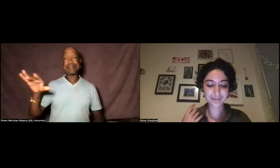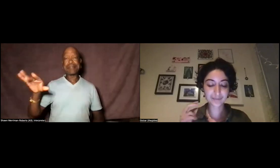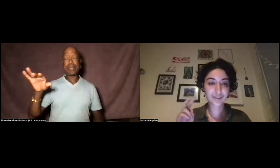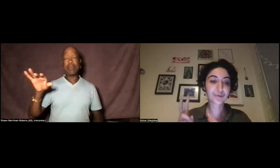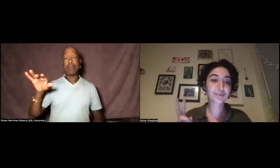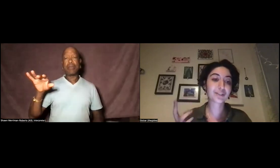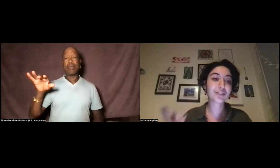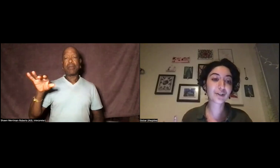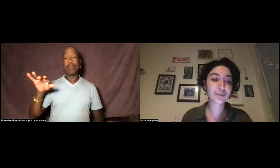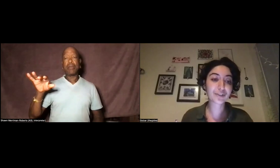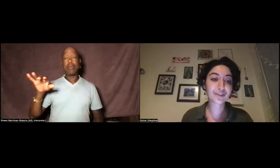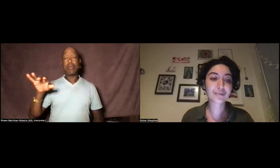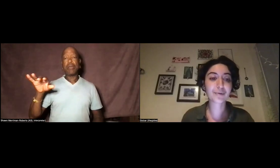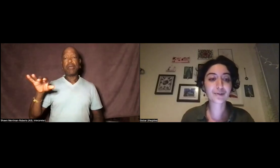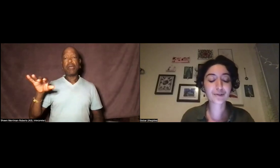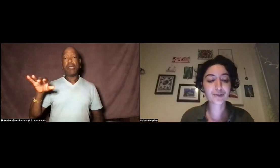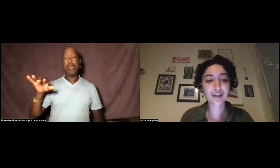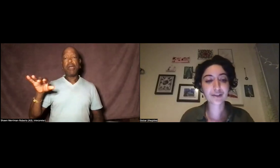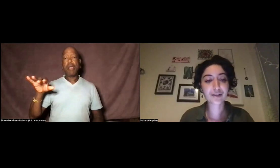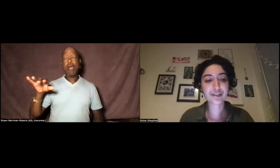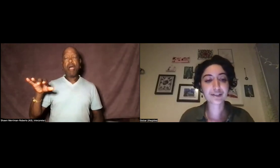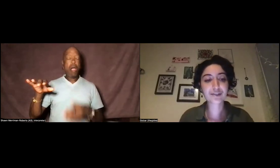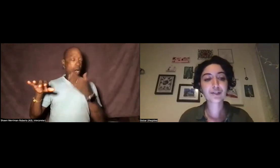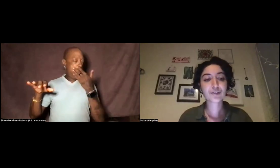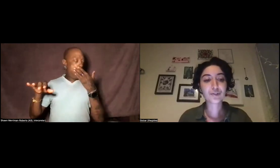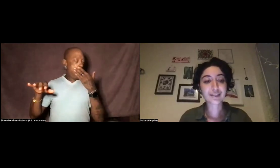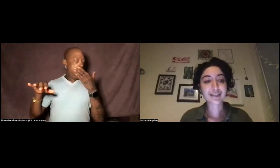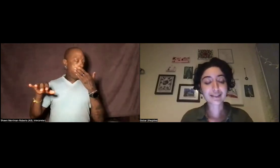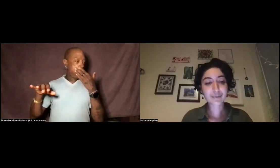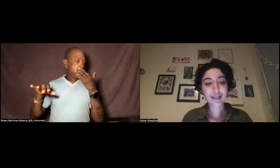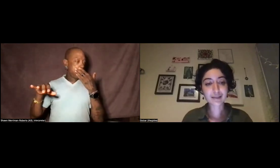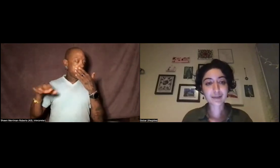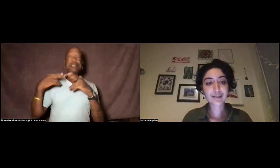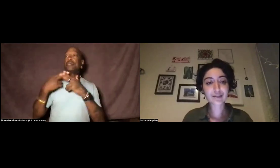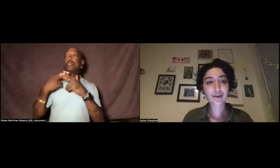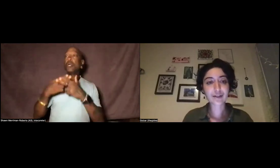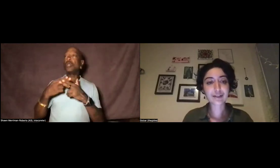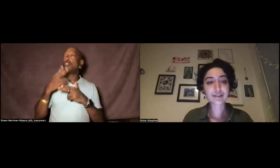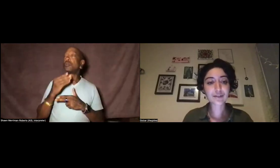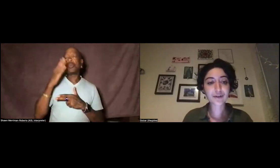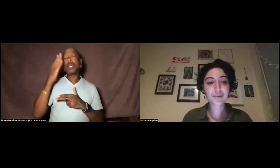uh what she called Jewish leaders but we also know that there is Jews against mask bans on Instagram